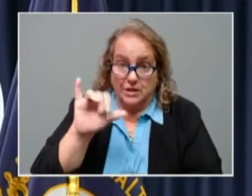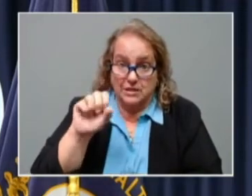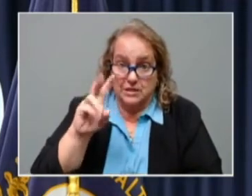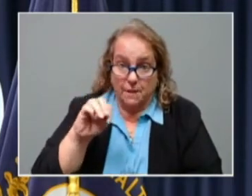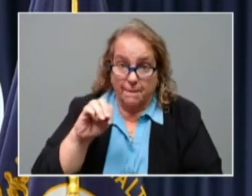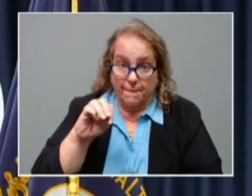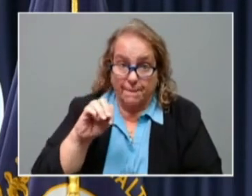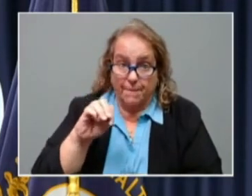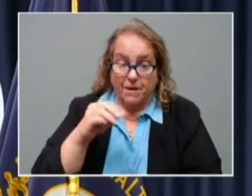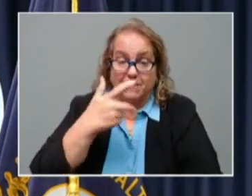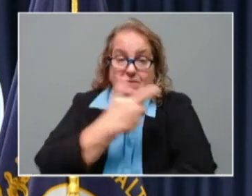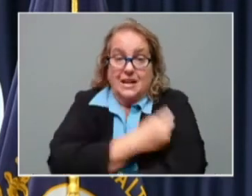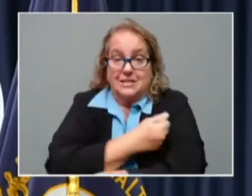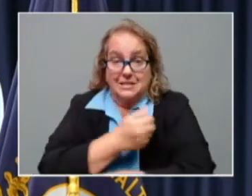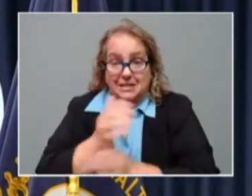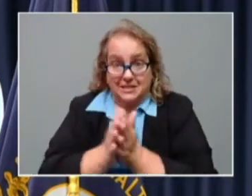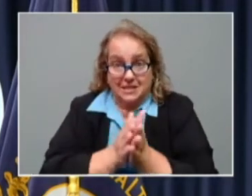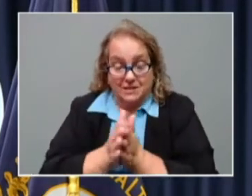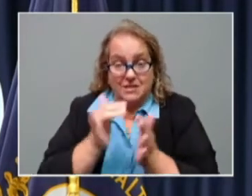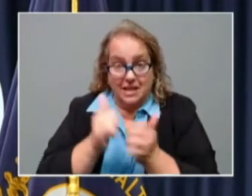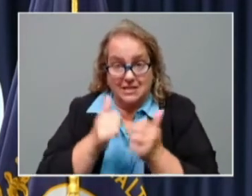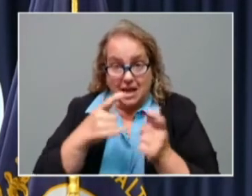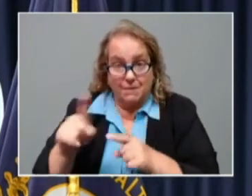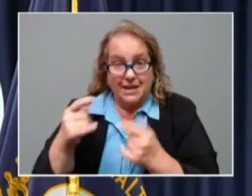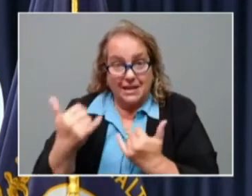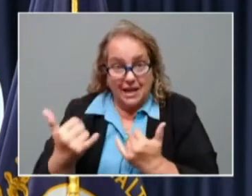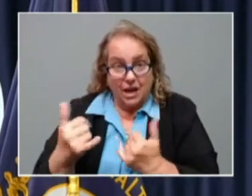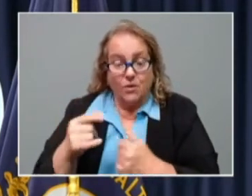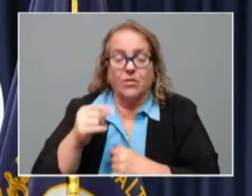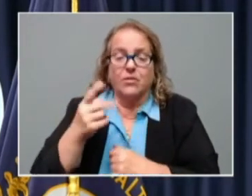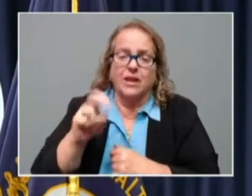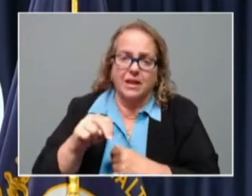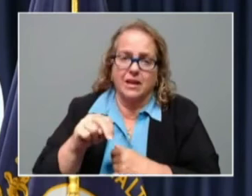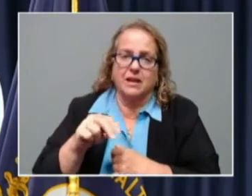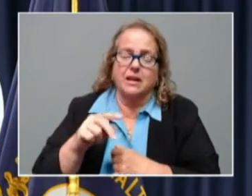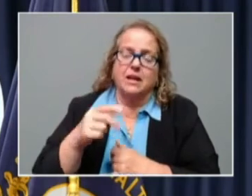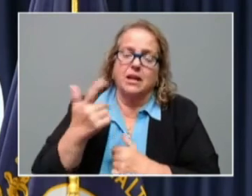are going on right now and then looking at other possibilities. You know, I